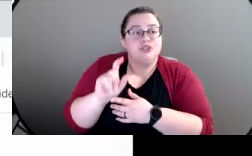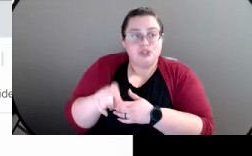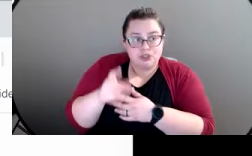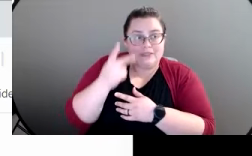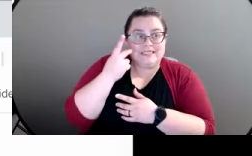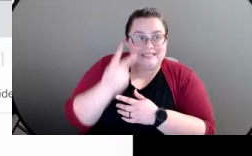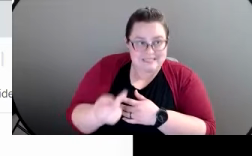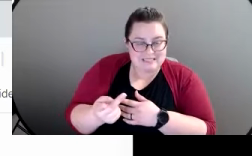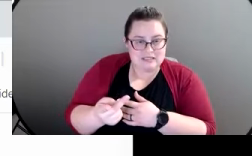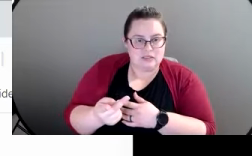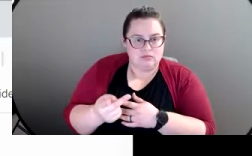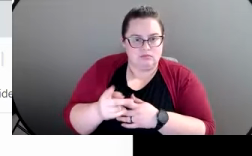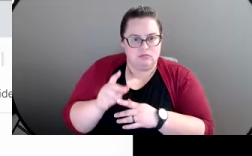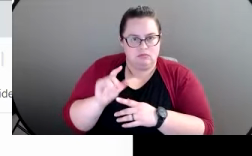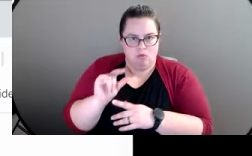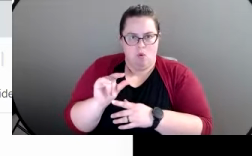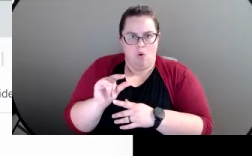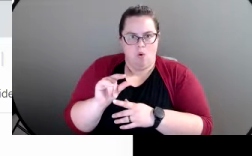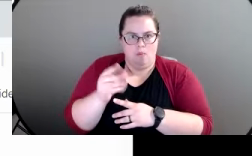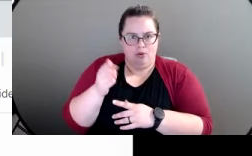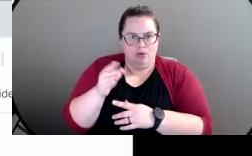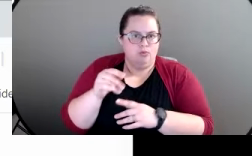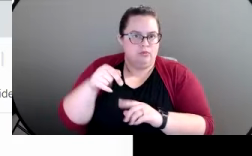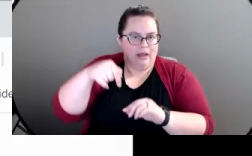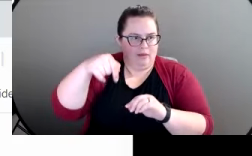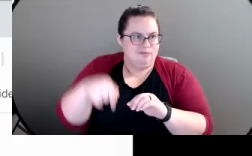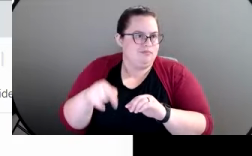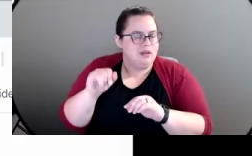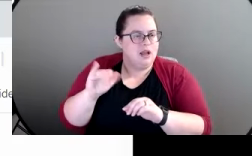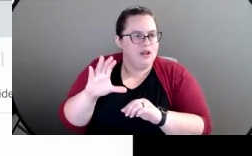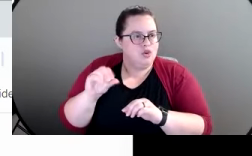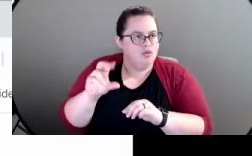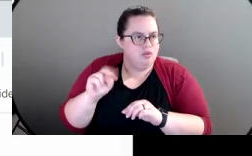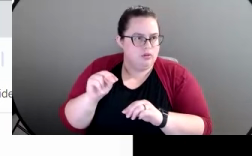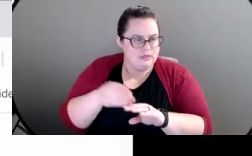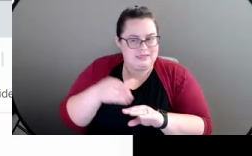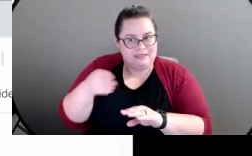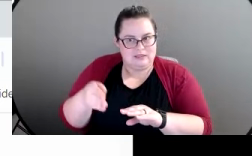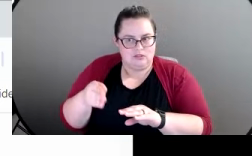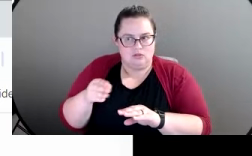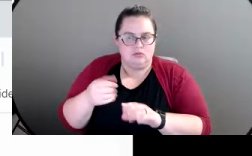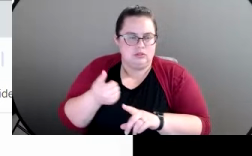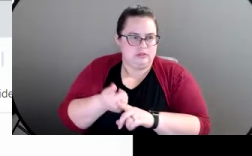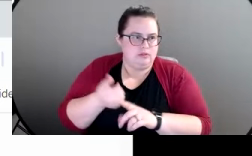little blue arrow icon next to your course, in self-service. If you don't see that, then, just.